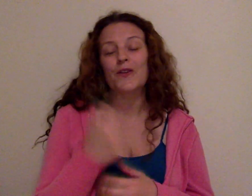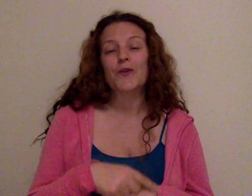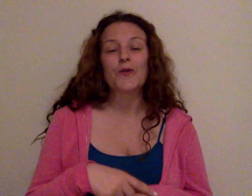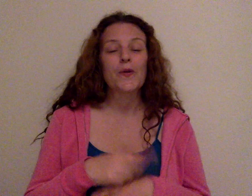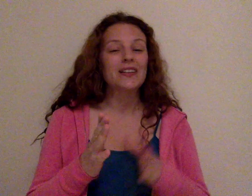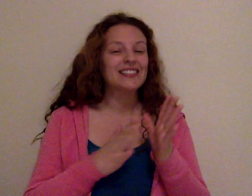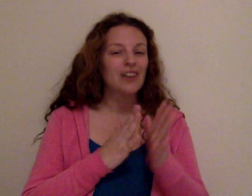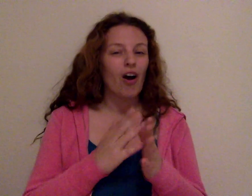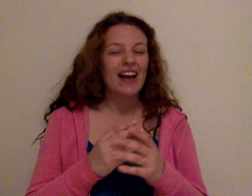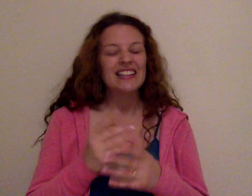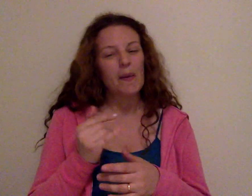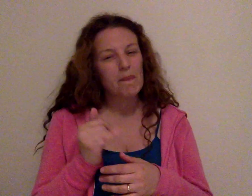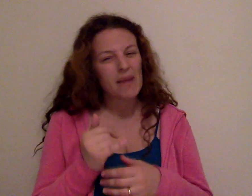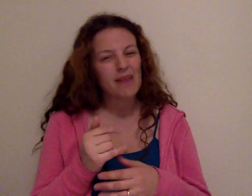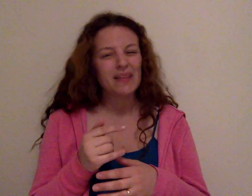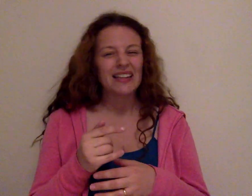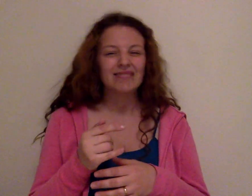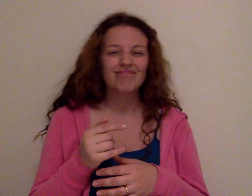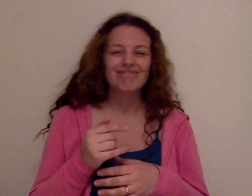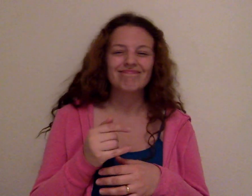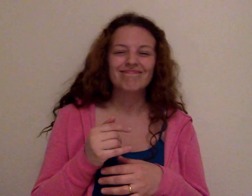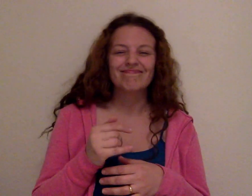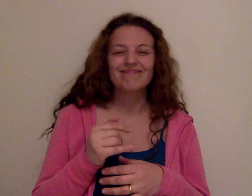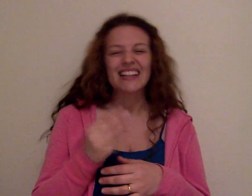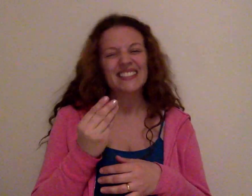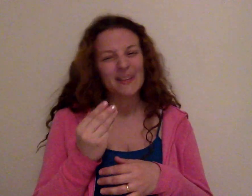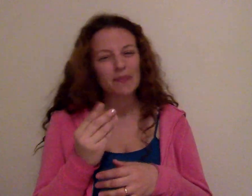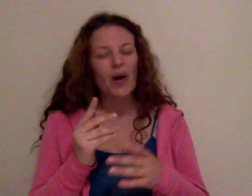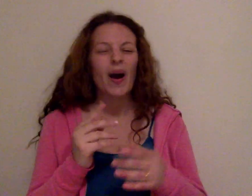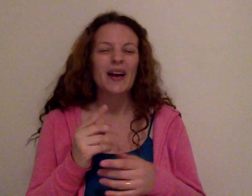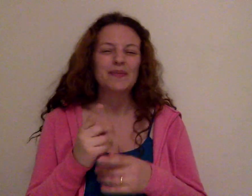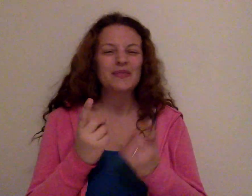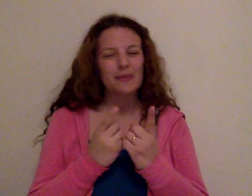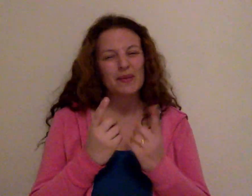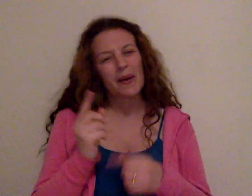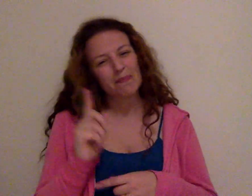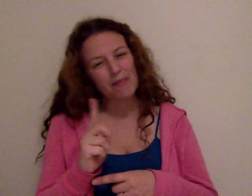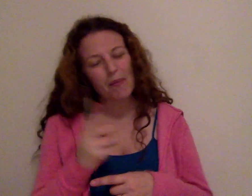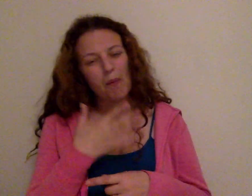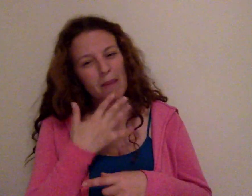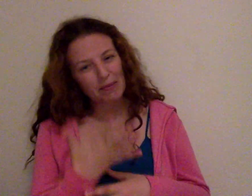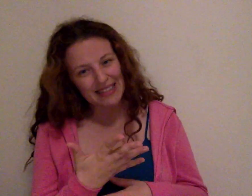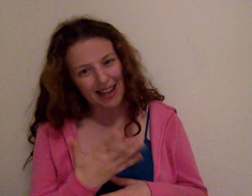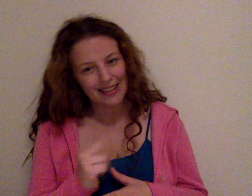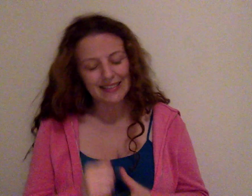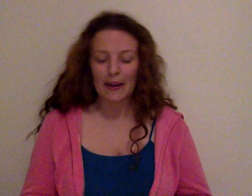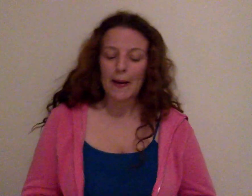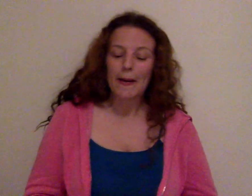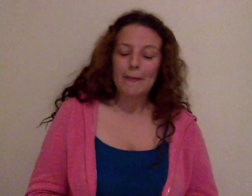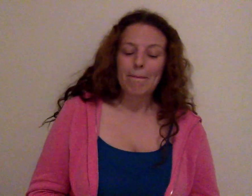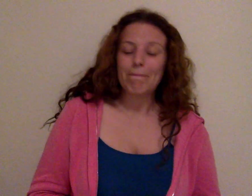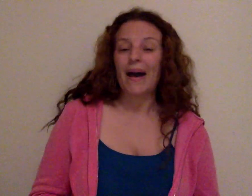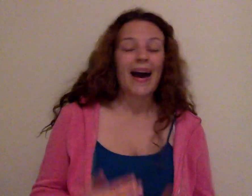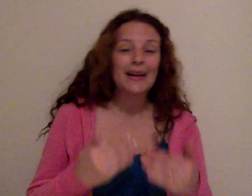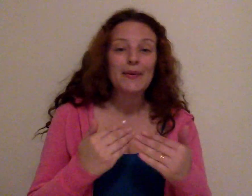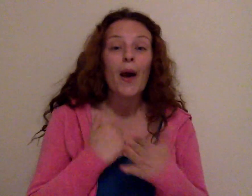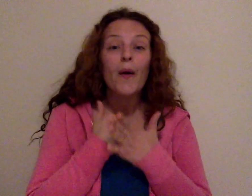That's just a few signs where people can make mistakes.